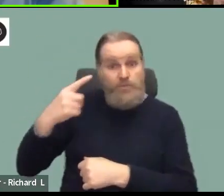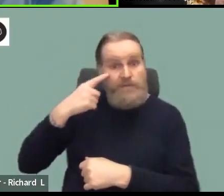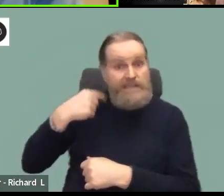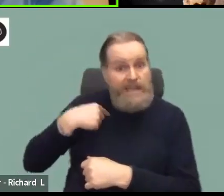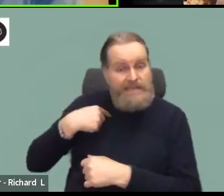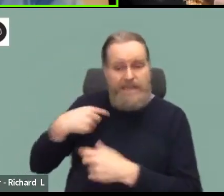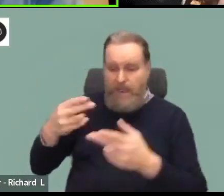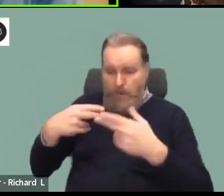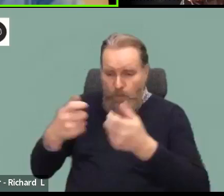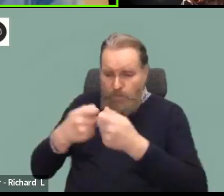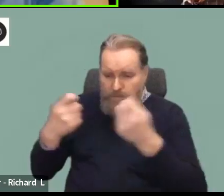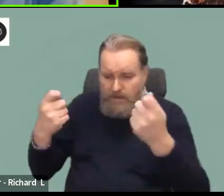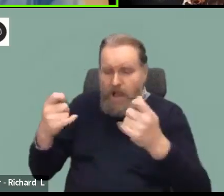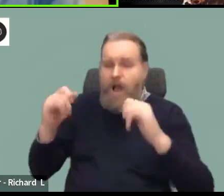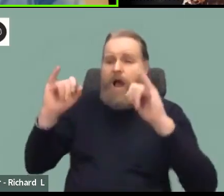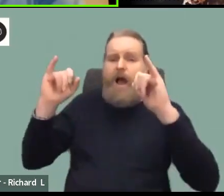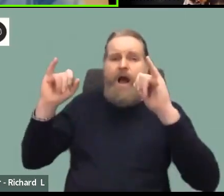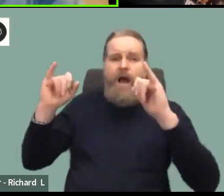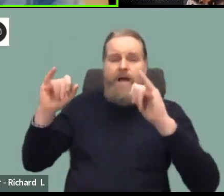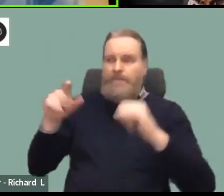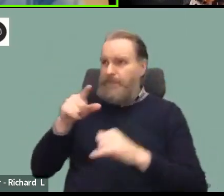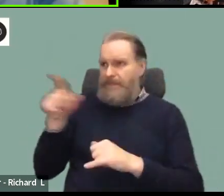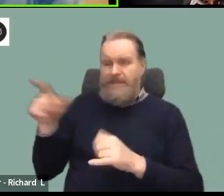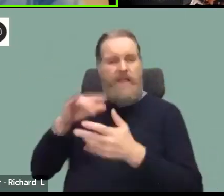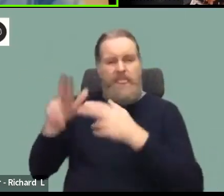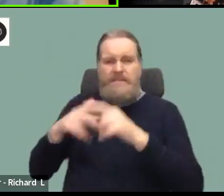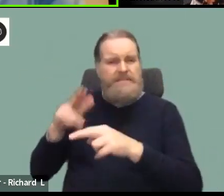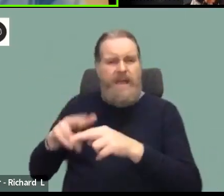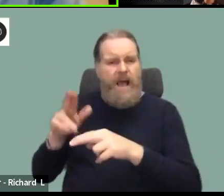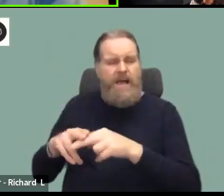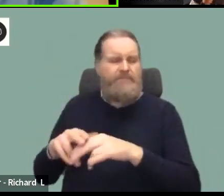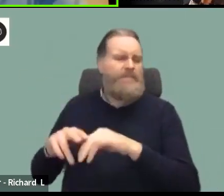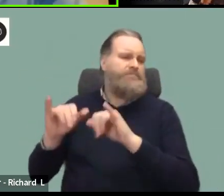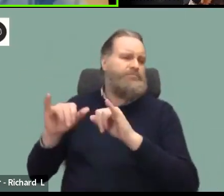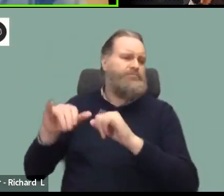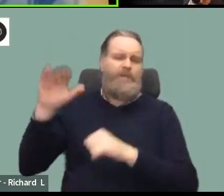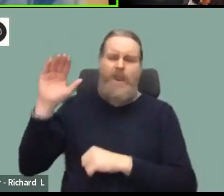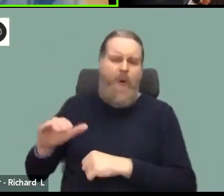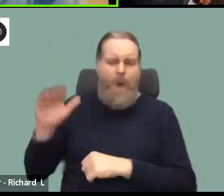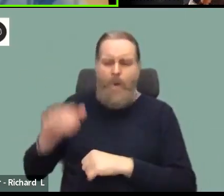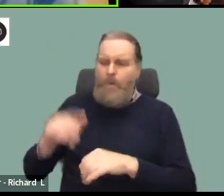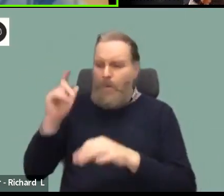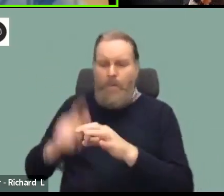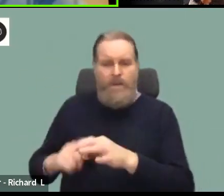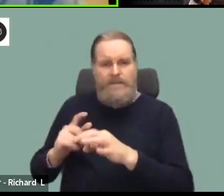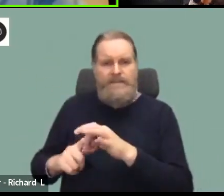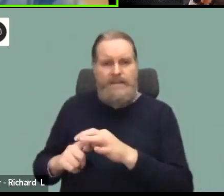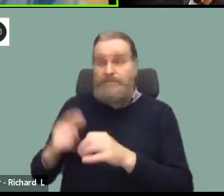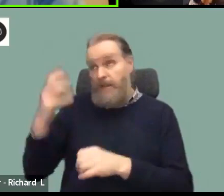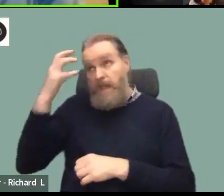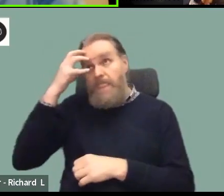decisions on the media all day. about the fact is low. paid staff staff not enough of them. They are very susceptible to pressure are very susceptible to pressure